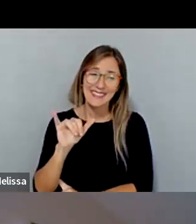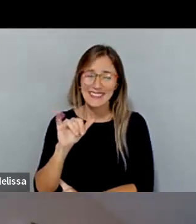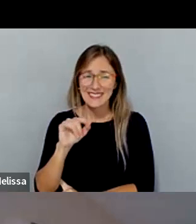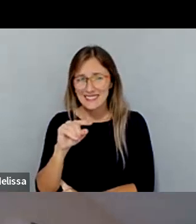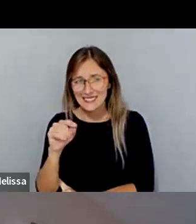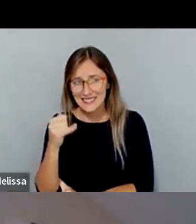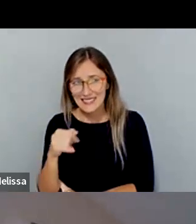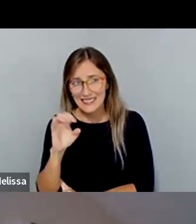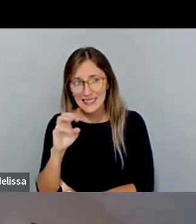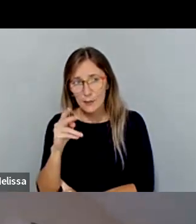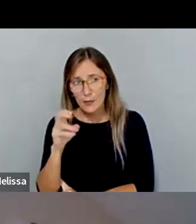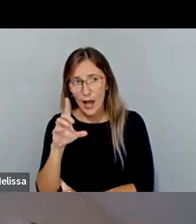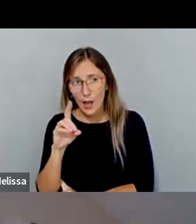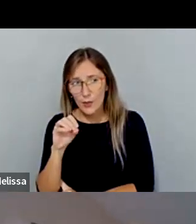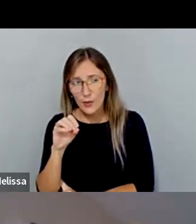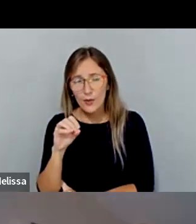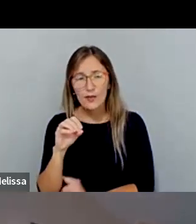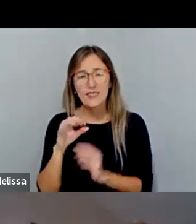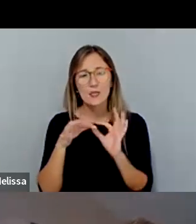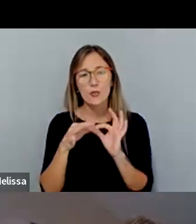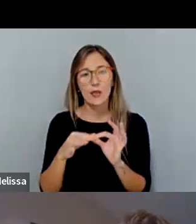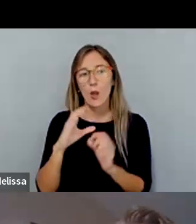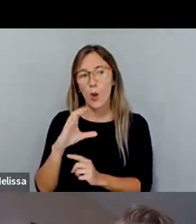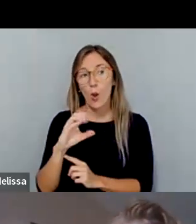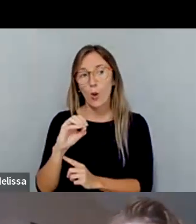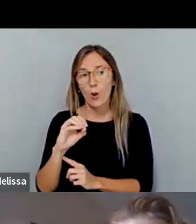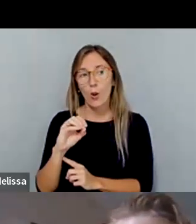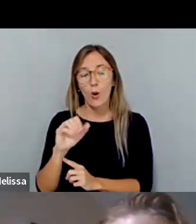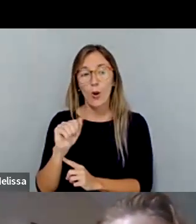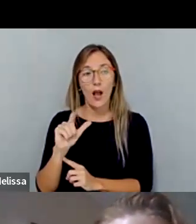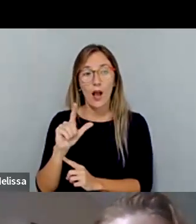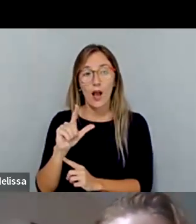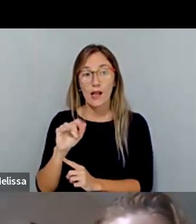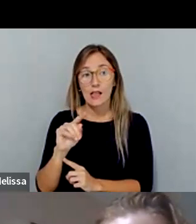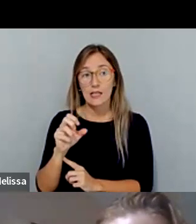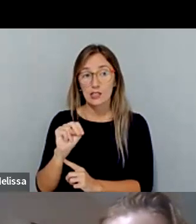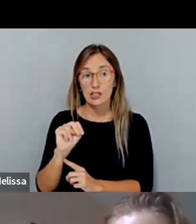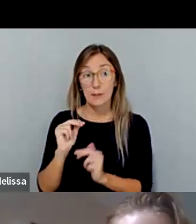in California. On Friday, during the conference, another one of our old